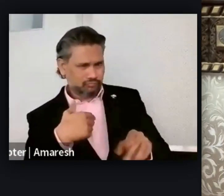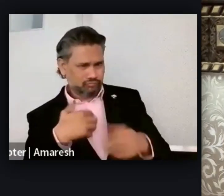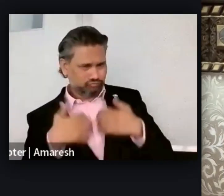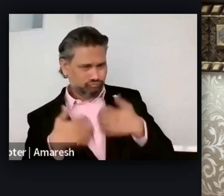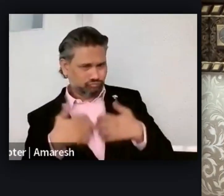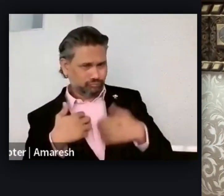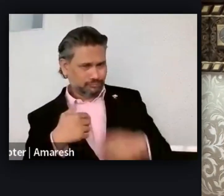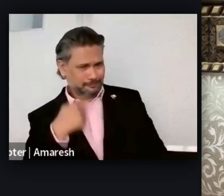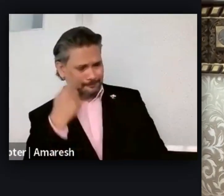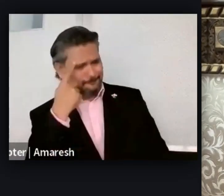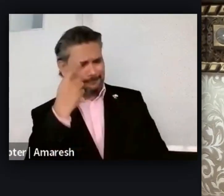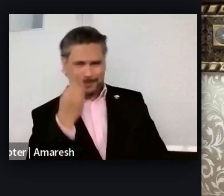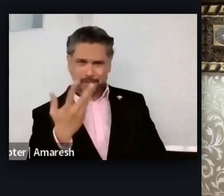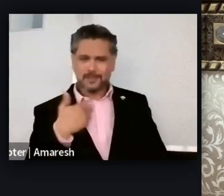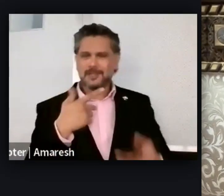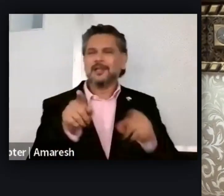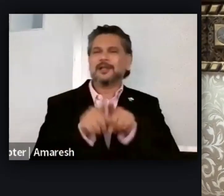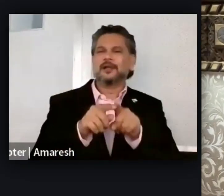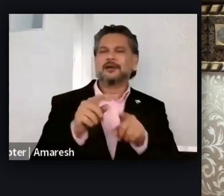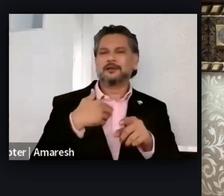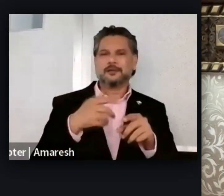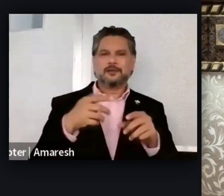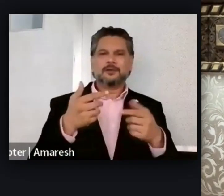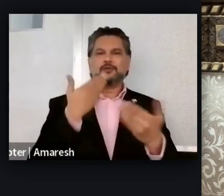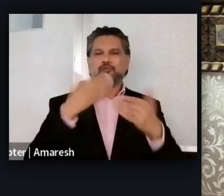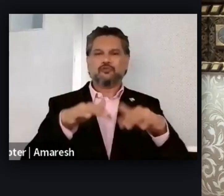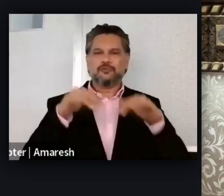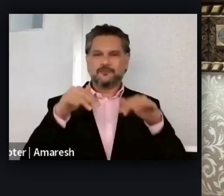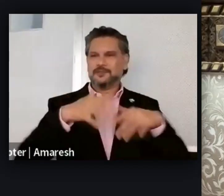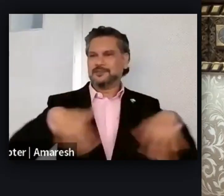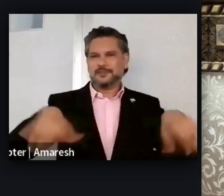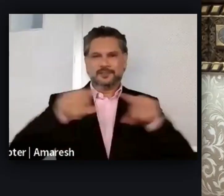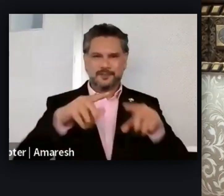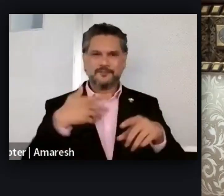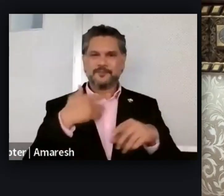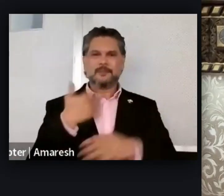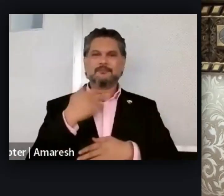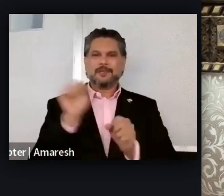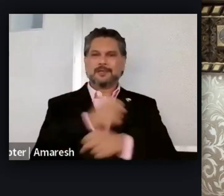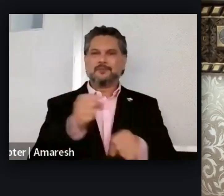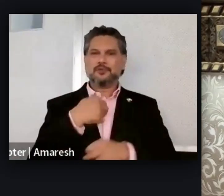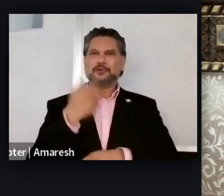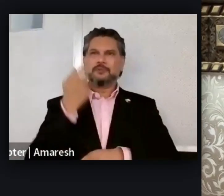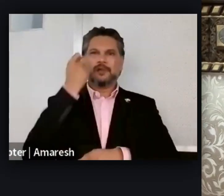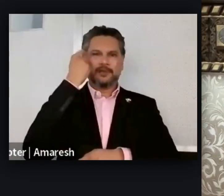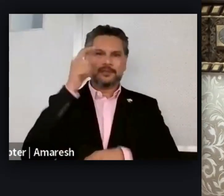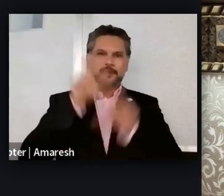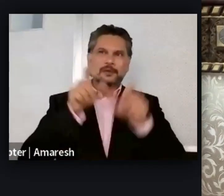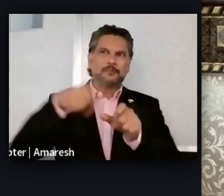conference, it's very sometimes disengaging when you cannot read the mood of the room.